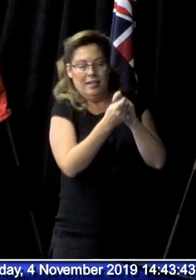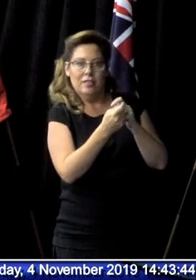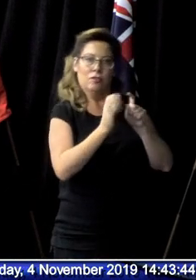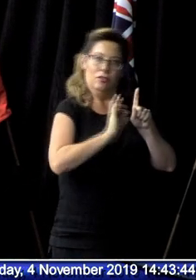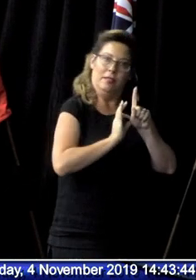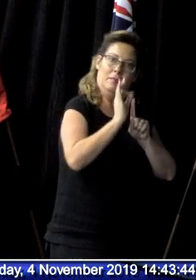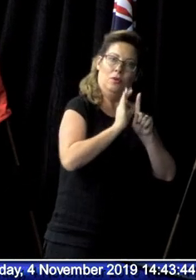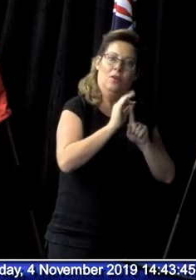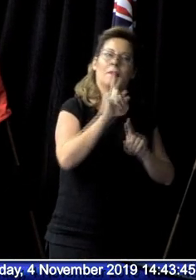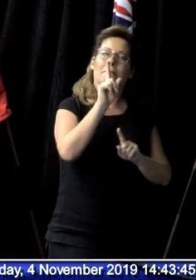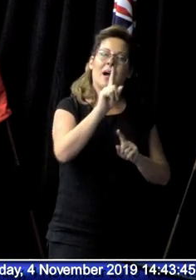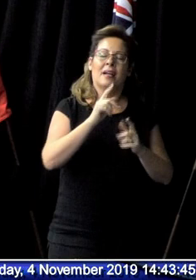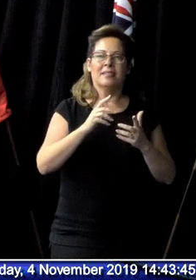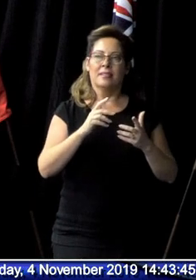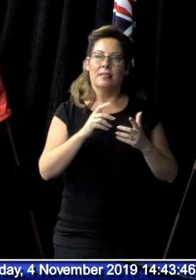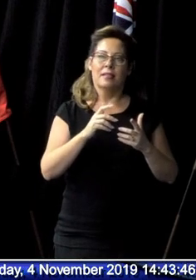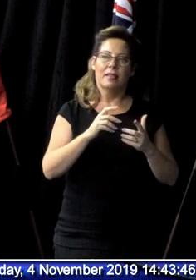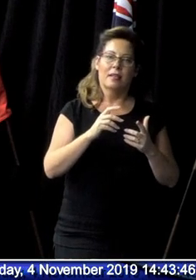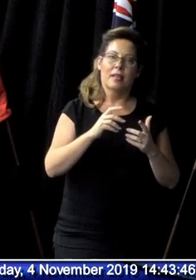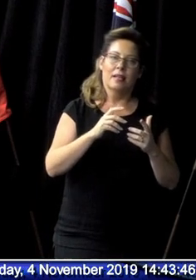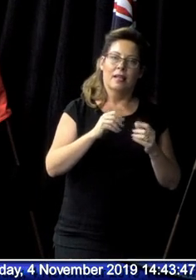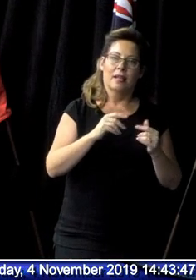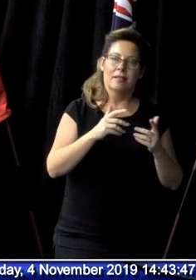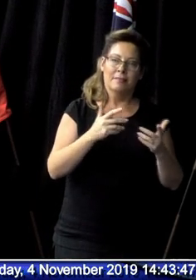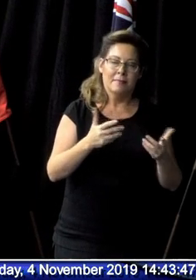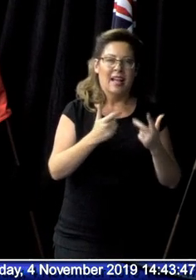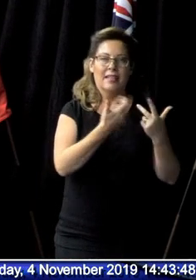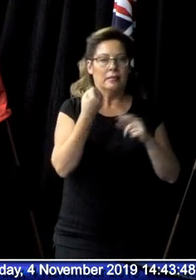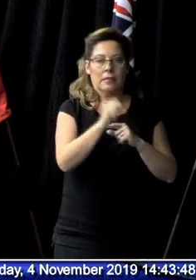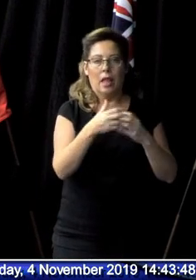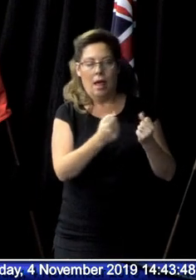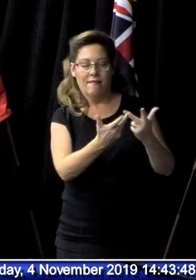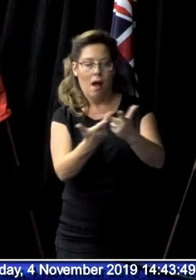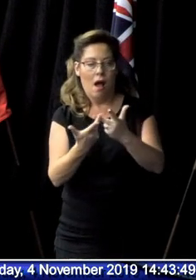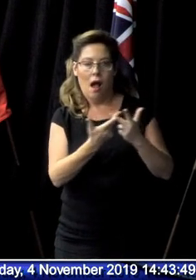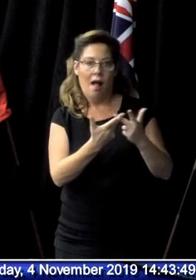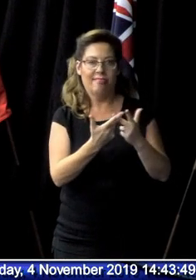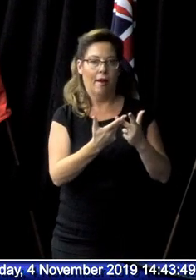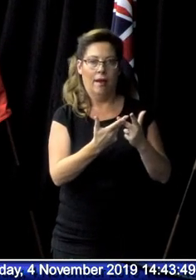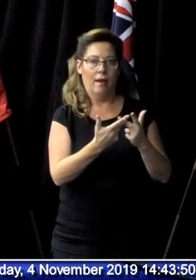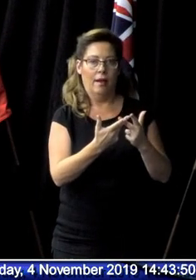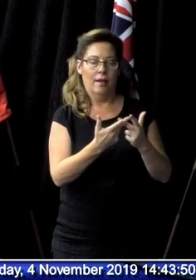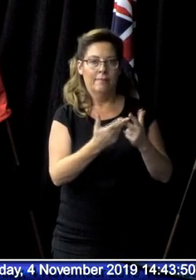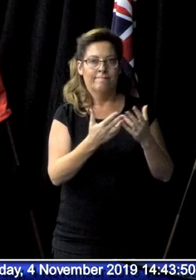translates to other practices which are far from fully inclusive, like the suggestion of part-time hours.